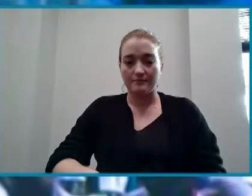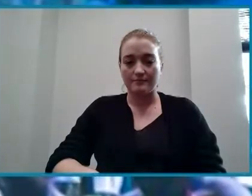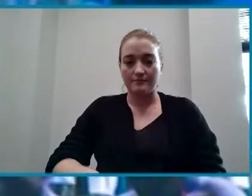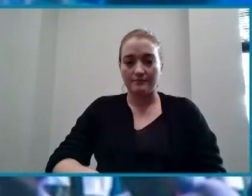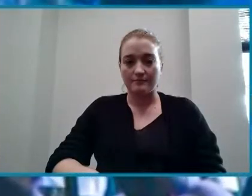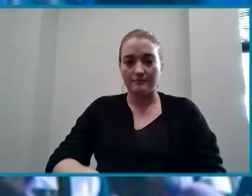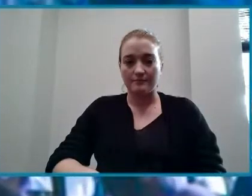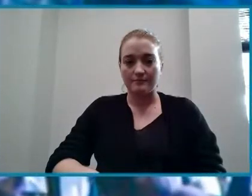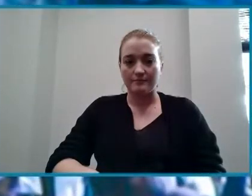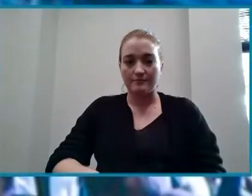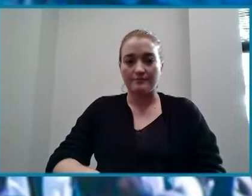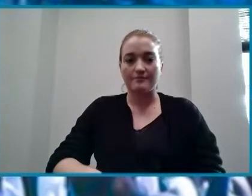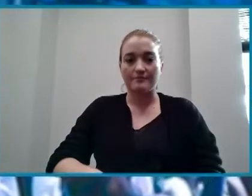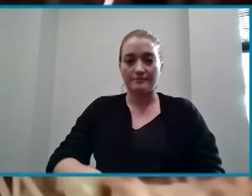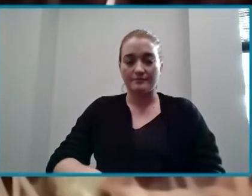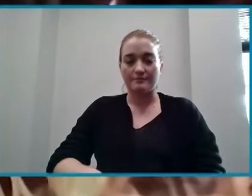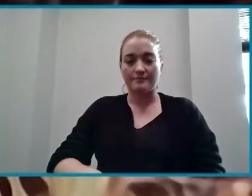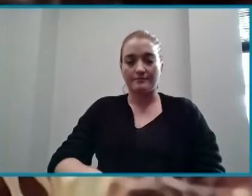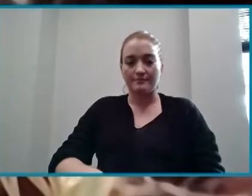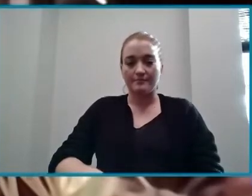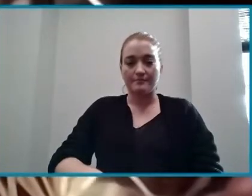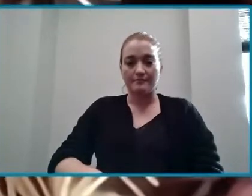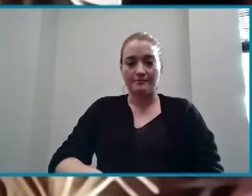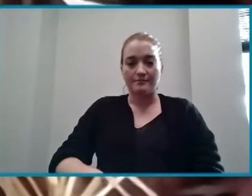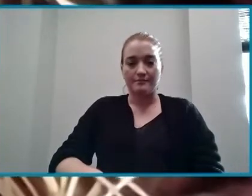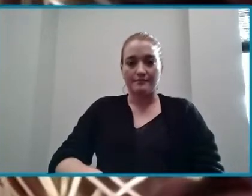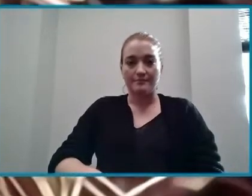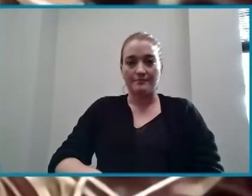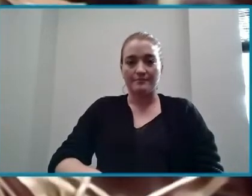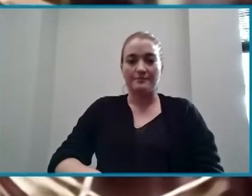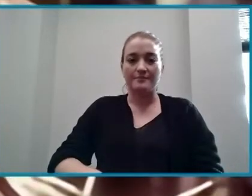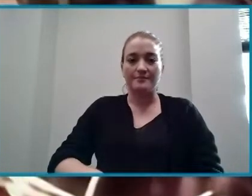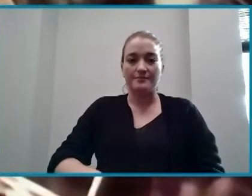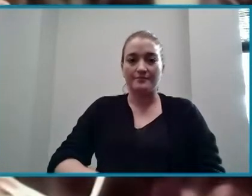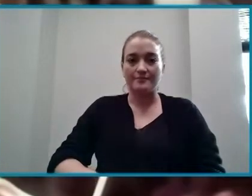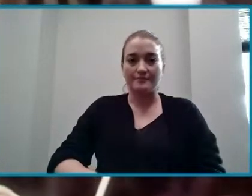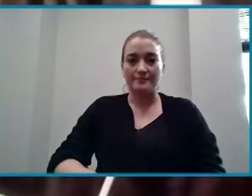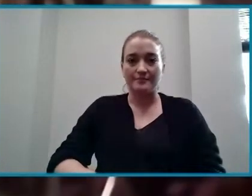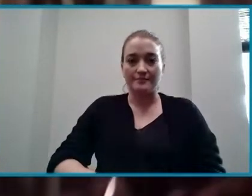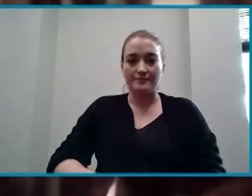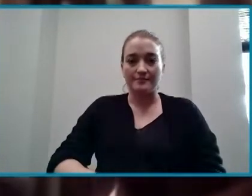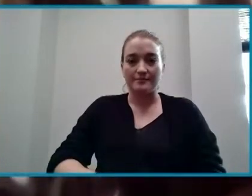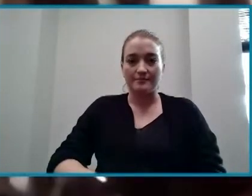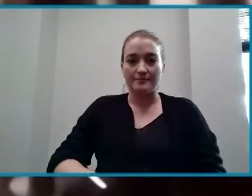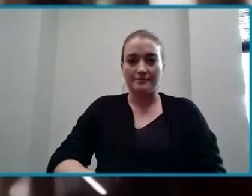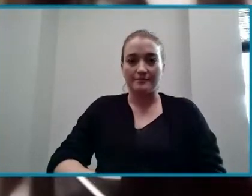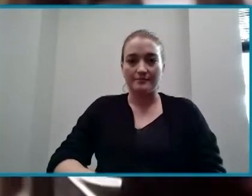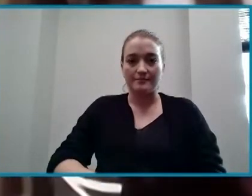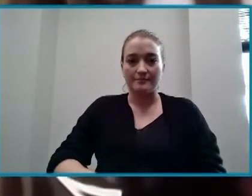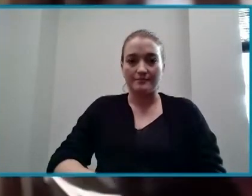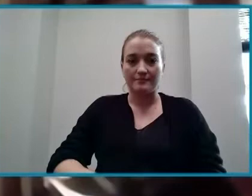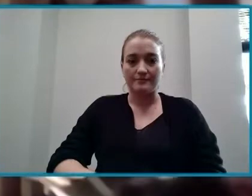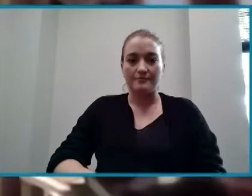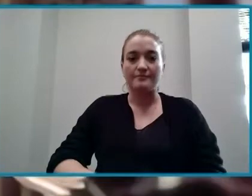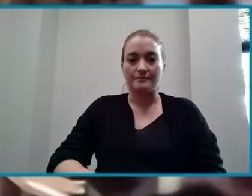Corps volunteers. So I tried to learn it. And, uh, and then when I went to high school, there's an annual, uh, show,